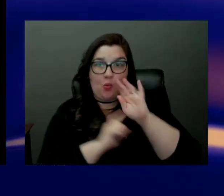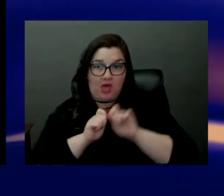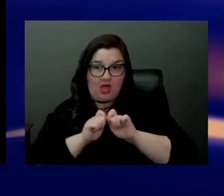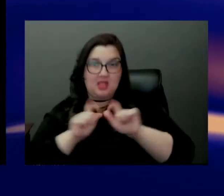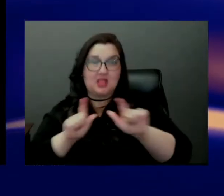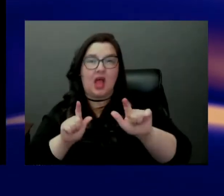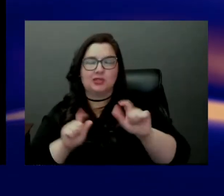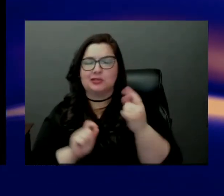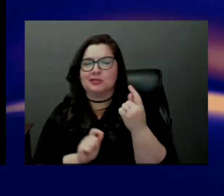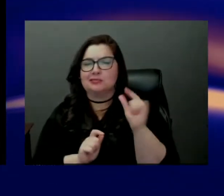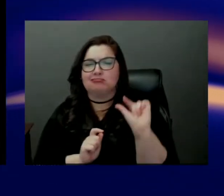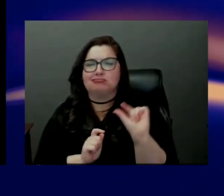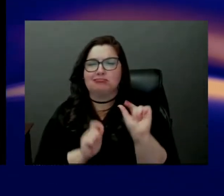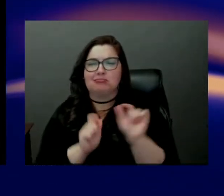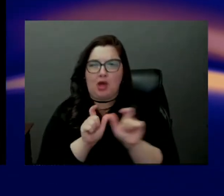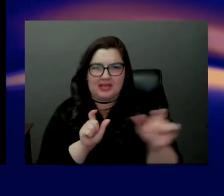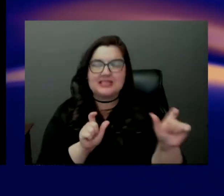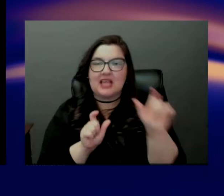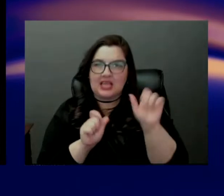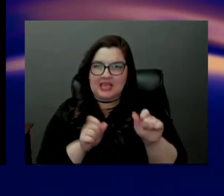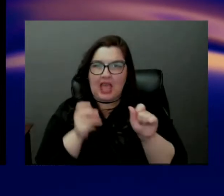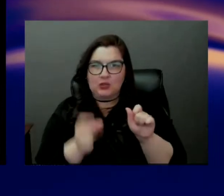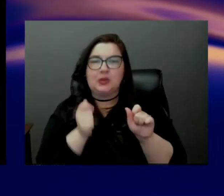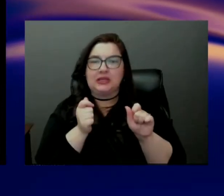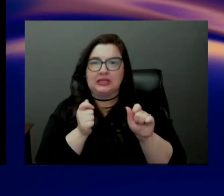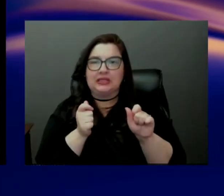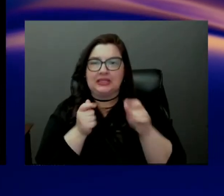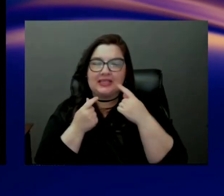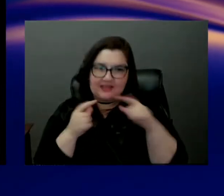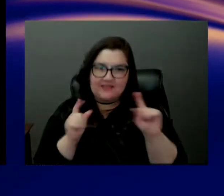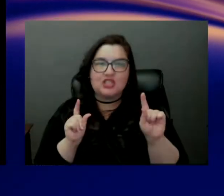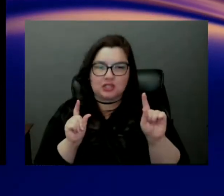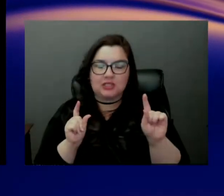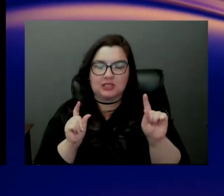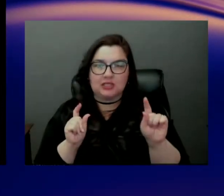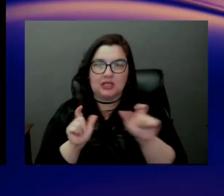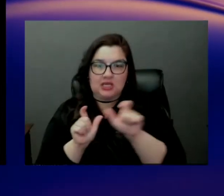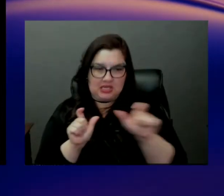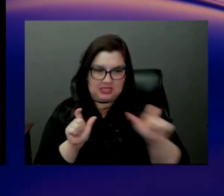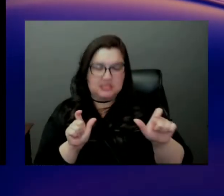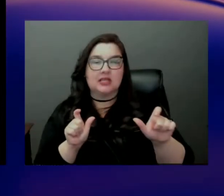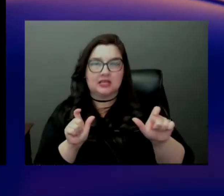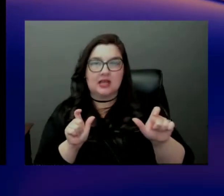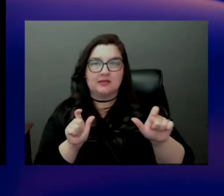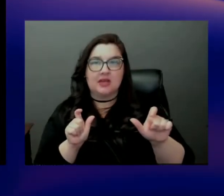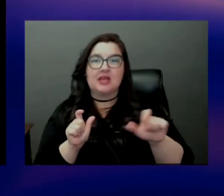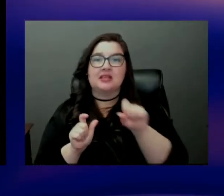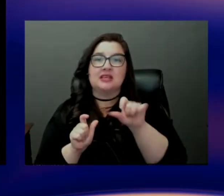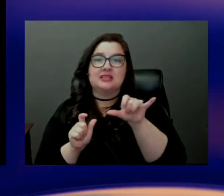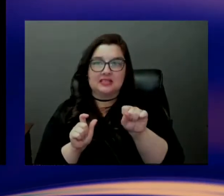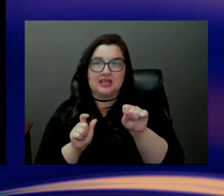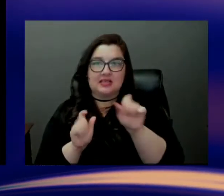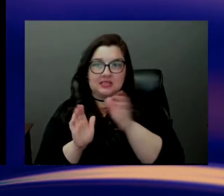So we can do this quickly and efficiently. We'll take a small instant size, we'll launch and go through the CIS prep steps. Then we'll take that snapshot